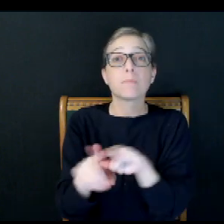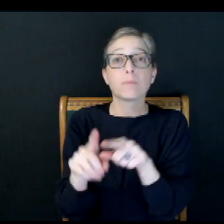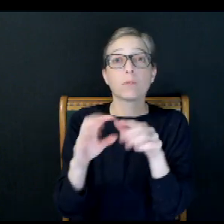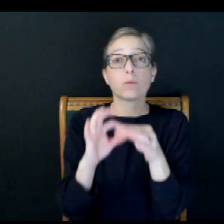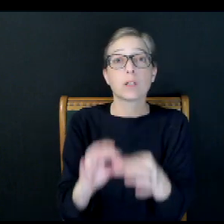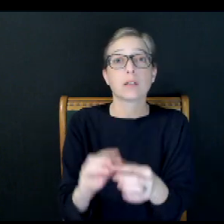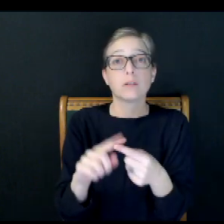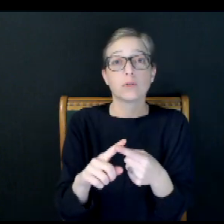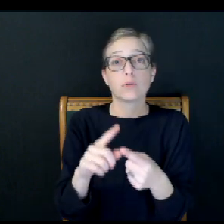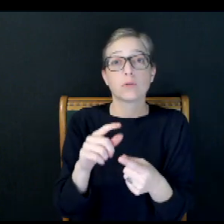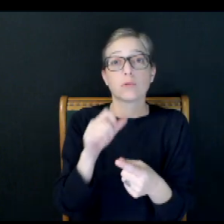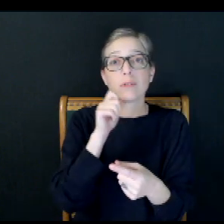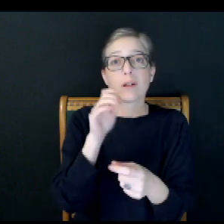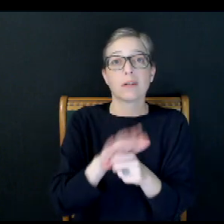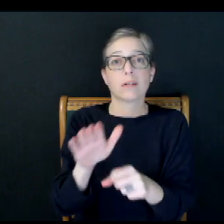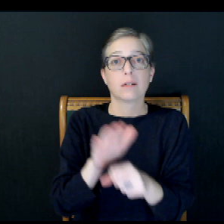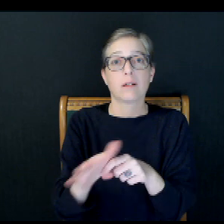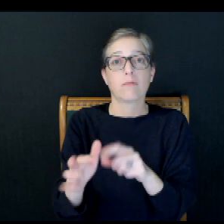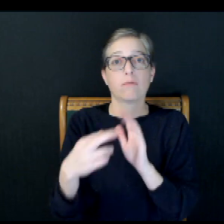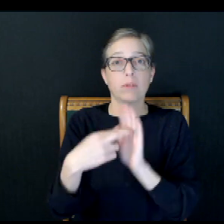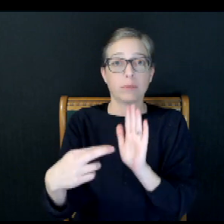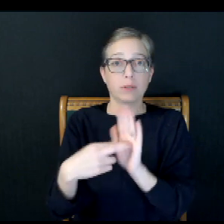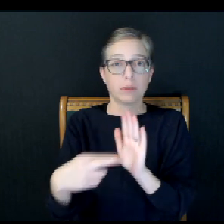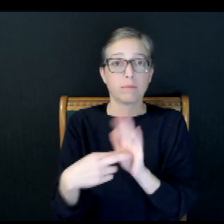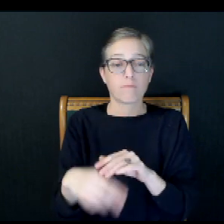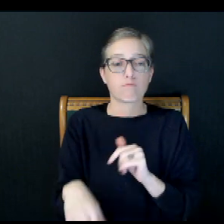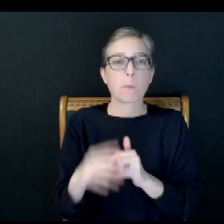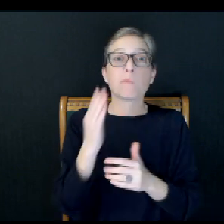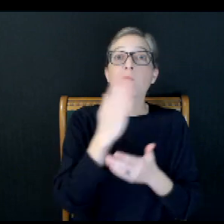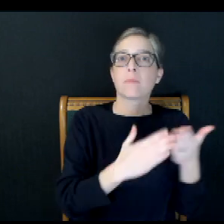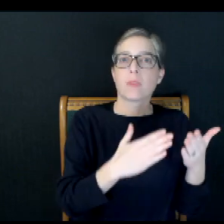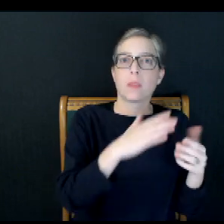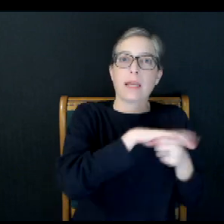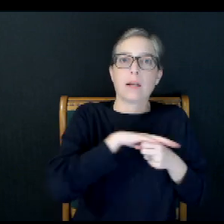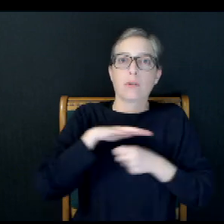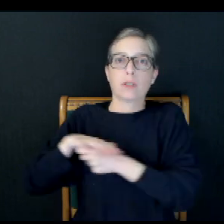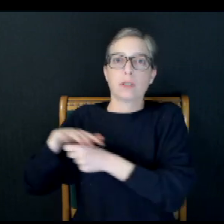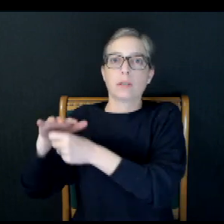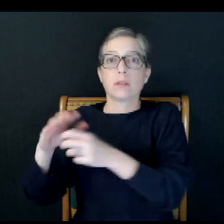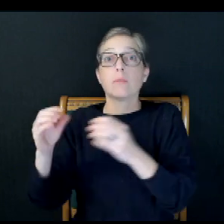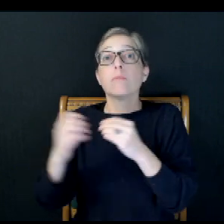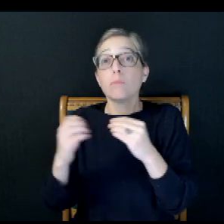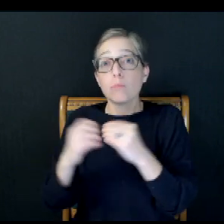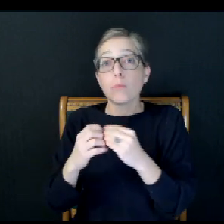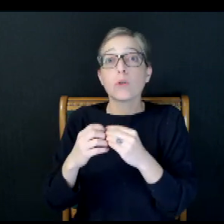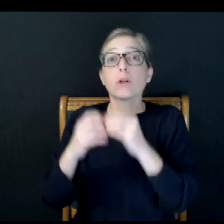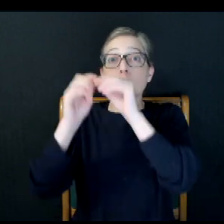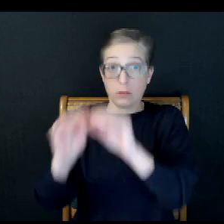that even in some of the geographic areas that are more racially and ethnically diverse in Colorado,